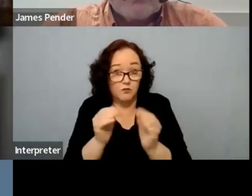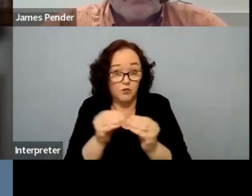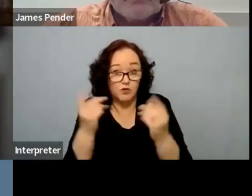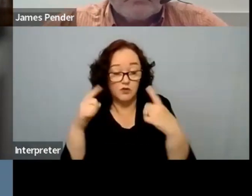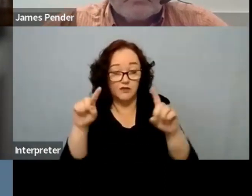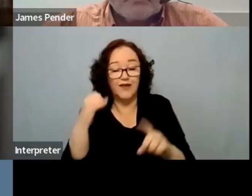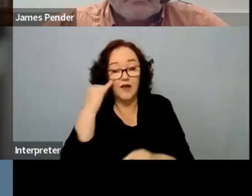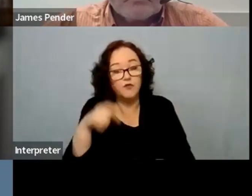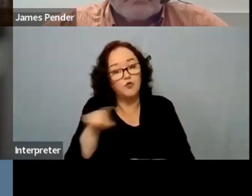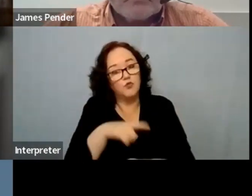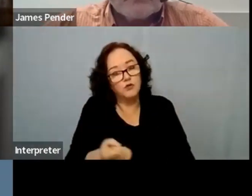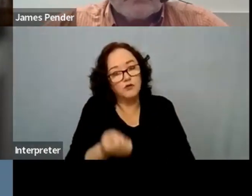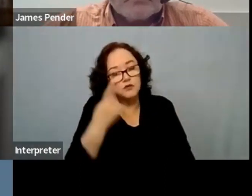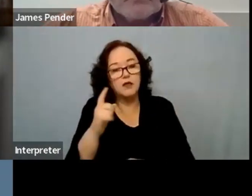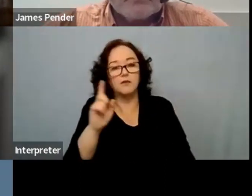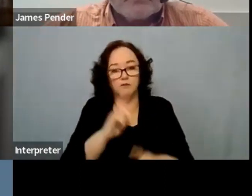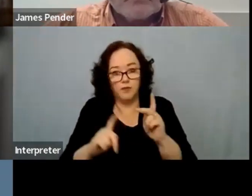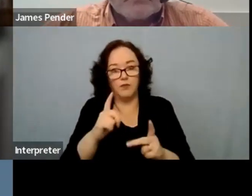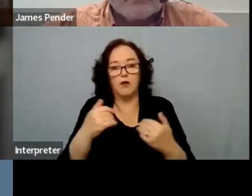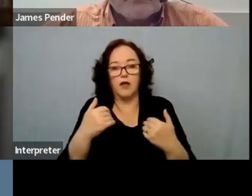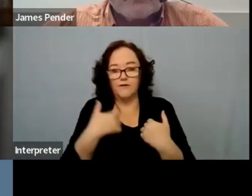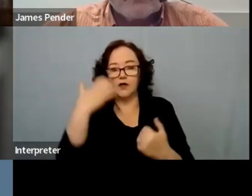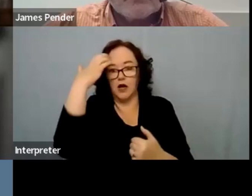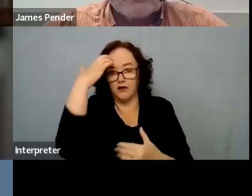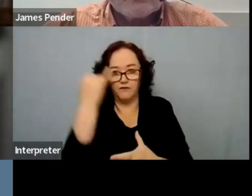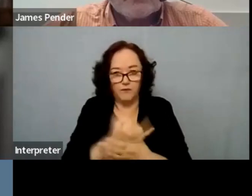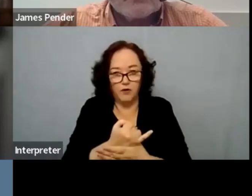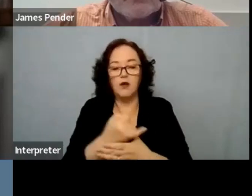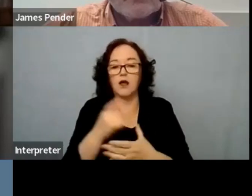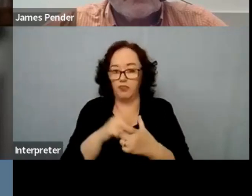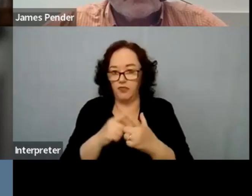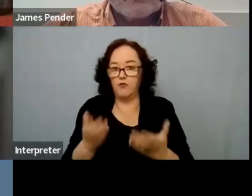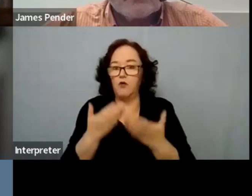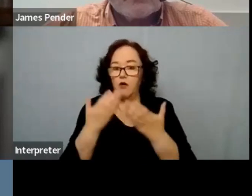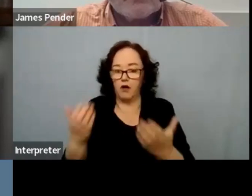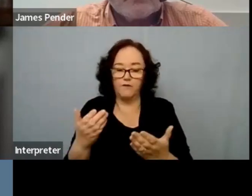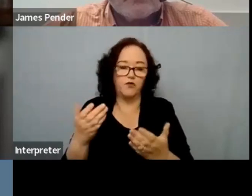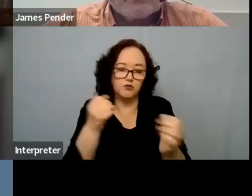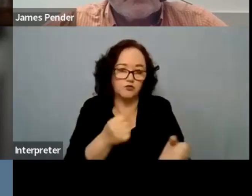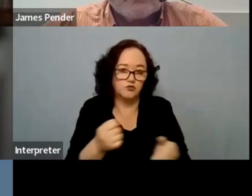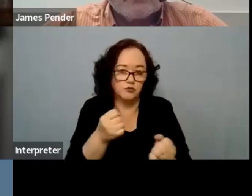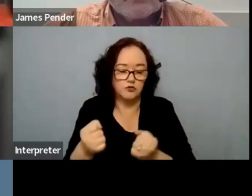impairment, and you can then give them strategies. A simple example is in therapy, you know,